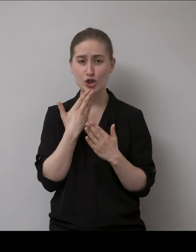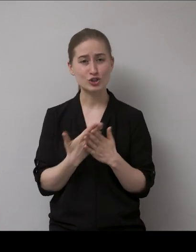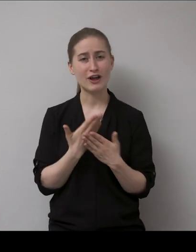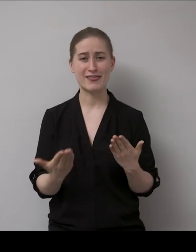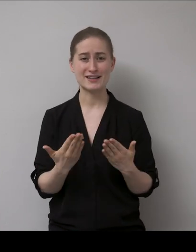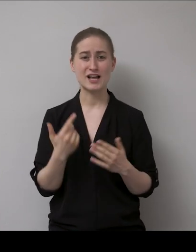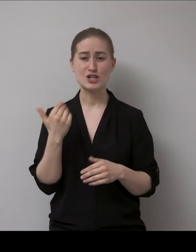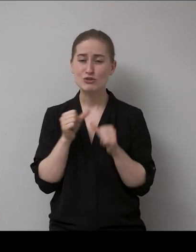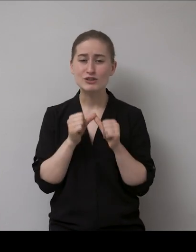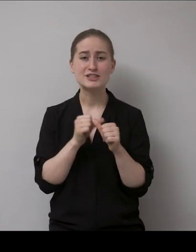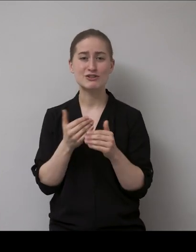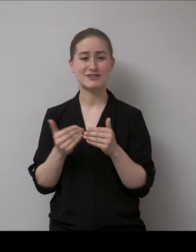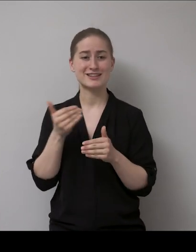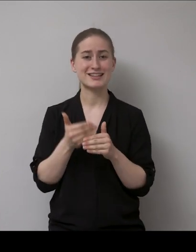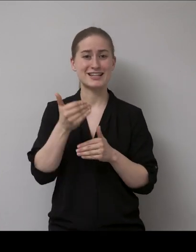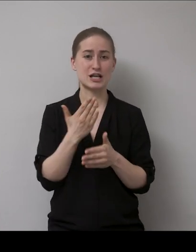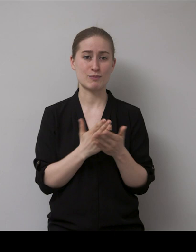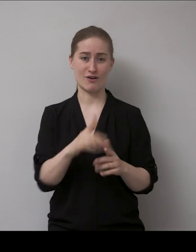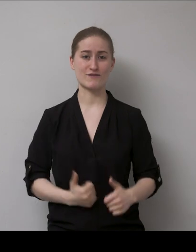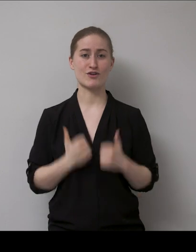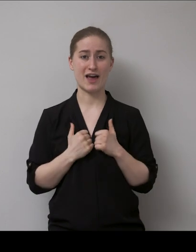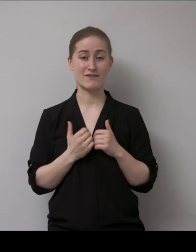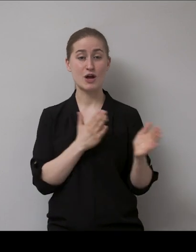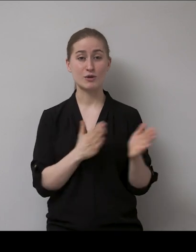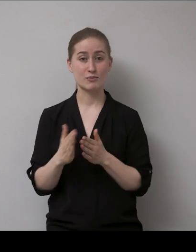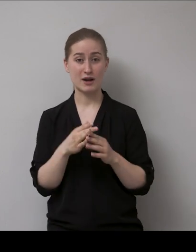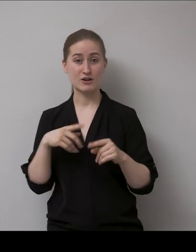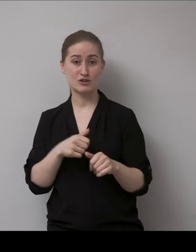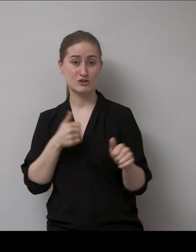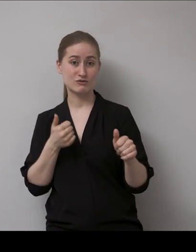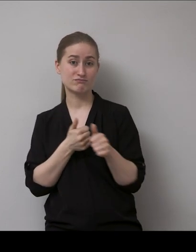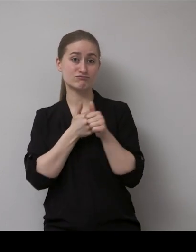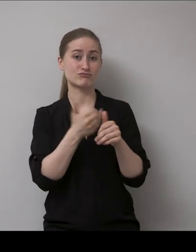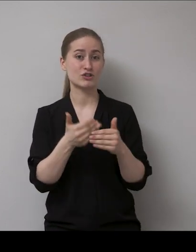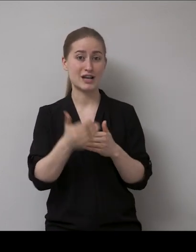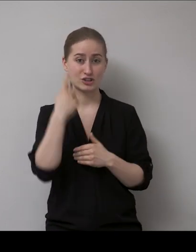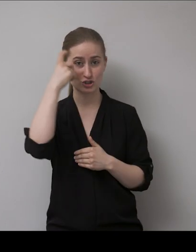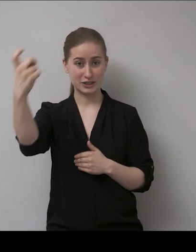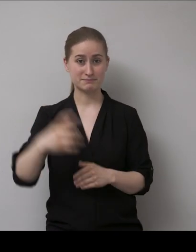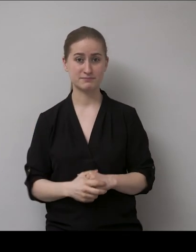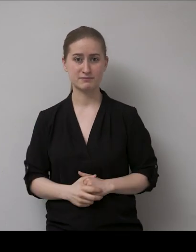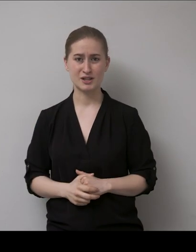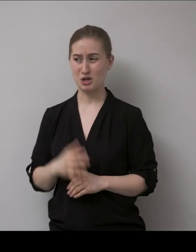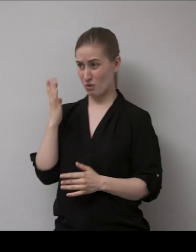to the next phase of your lives and prepare to pursue your next dream. Why did they do all this?